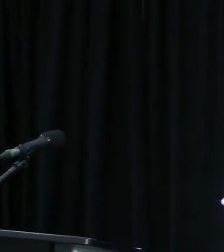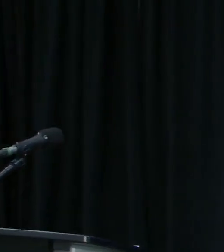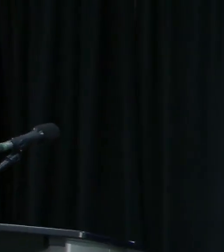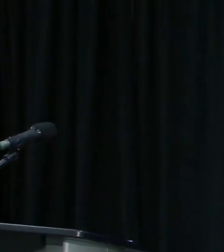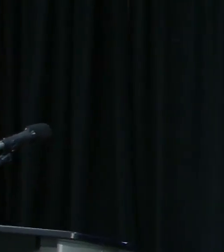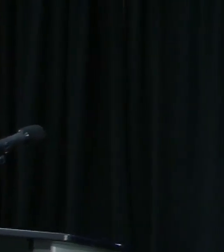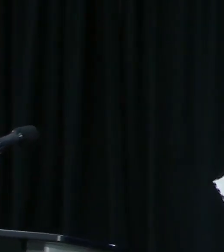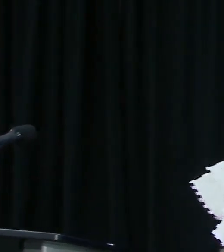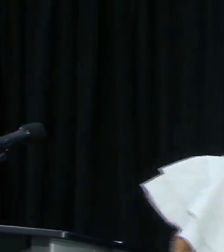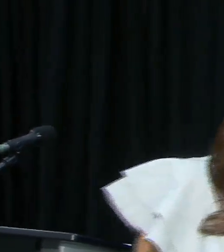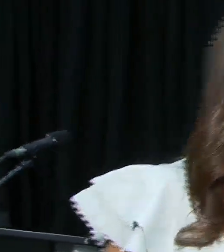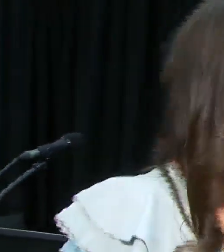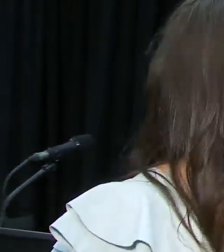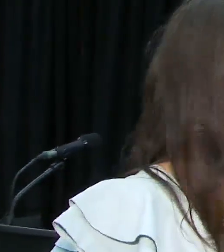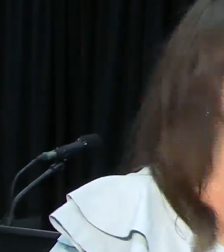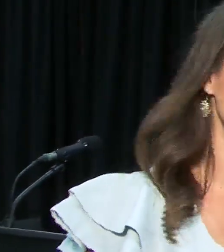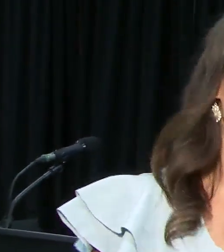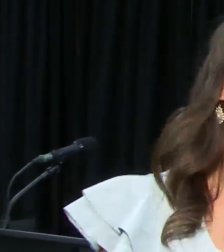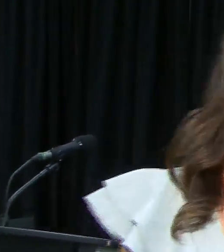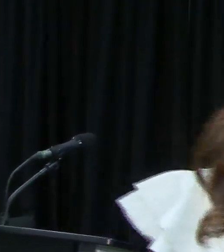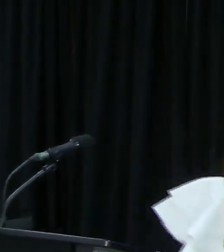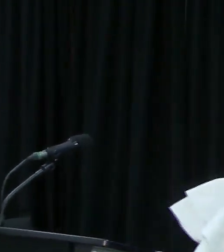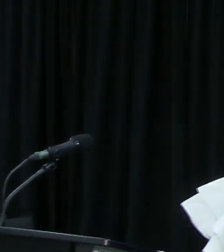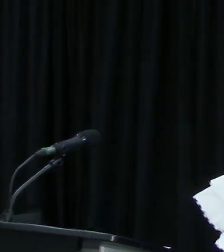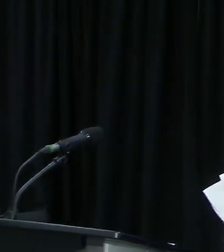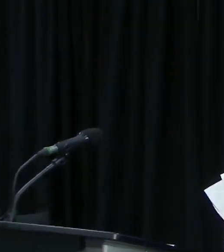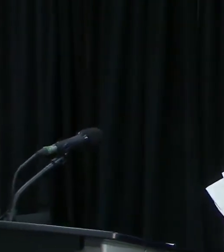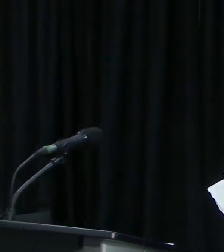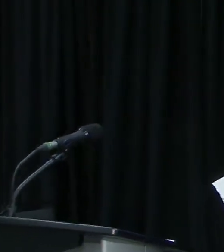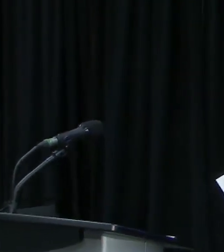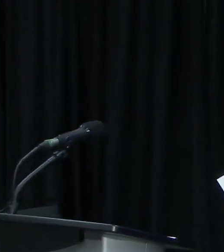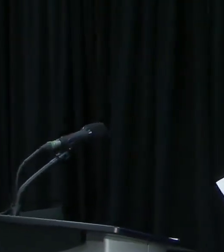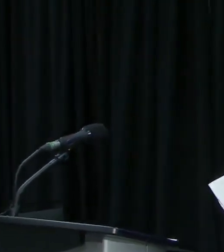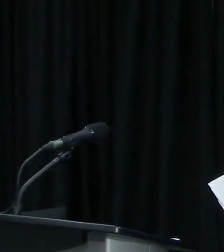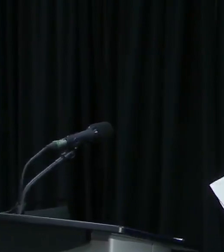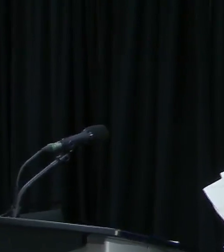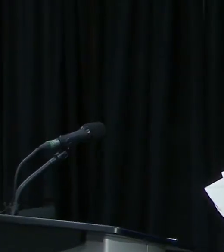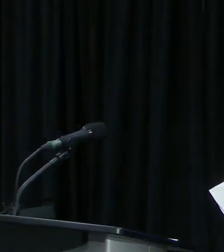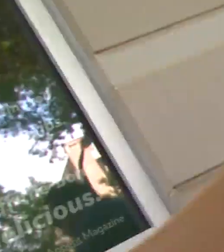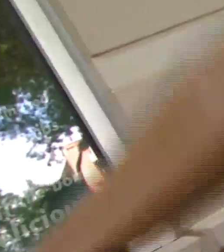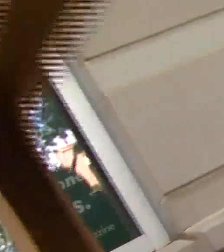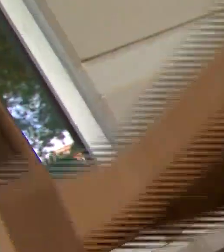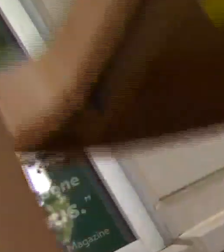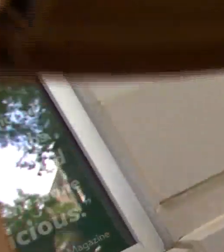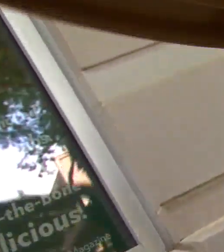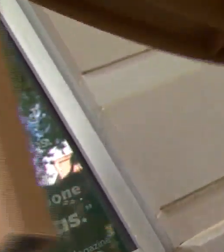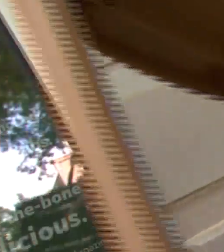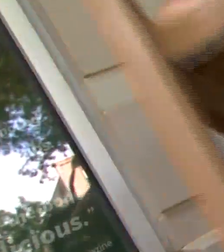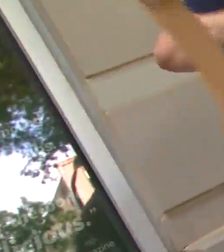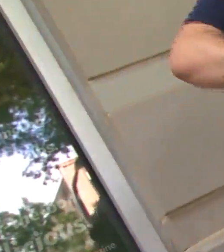EXPLAINS THE CITY AND THE COUNTY ARE FOCUSED ON KEEPING BUSINESSES OPEN AND DOING IT SAFELY. MANY BUSINESSES AND RESTAURANTS ARE NOW OPEN IN THE